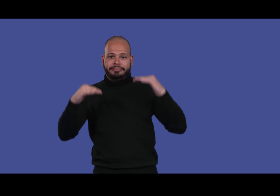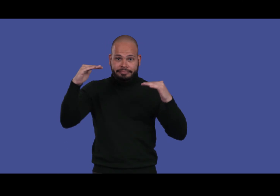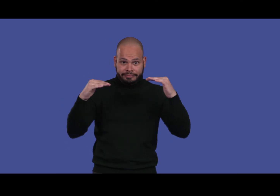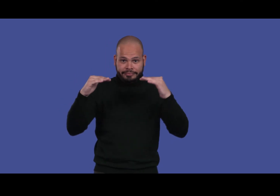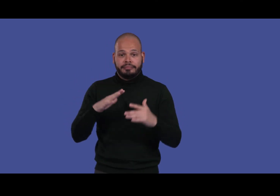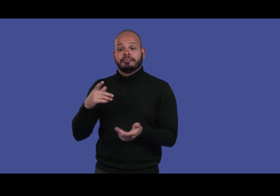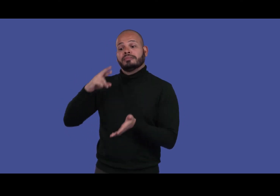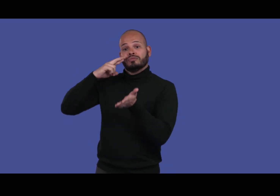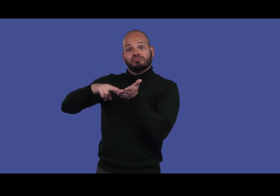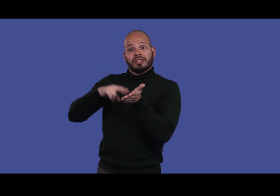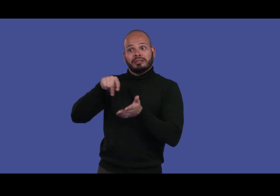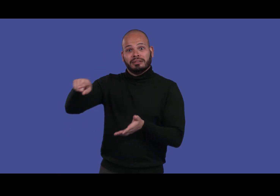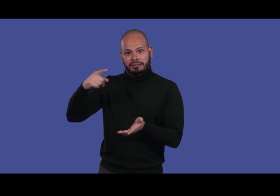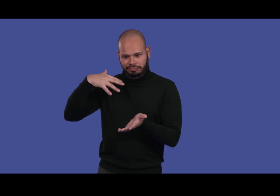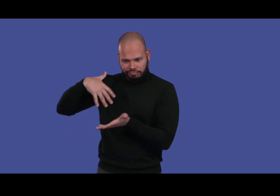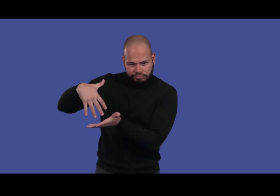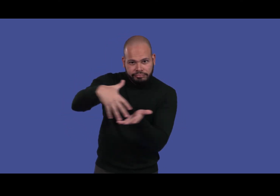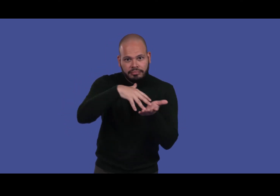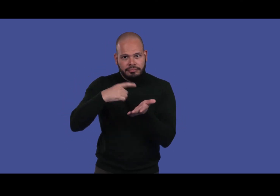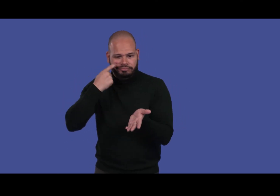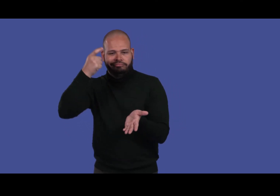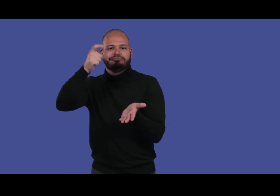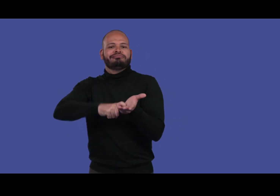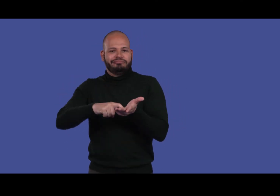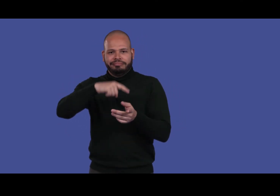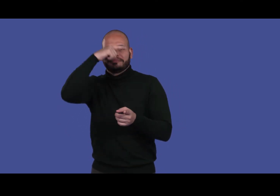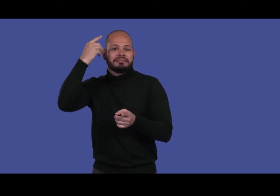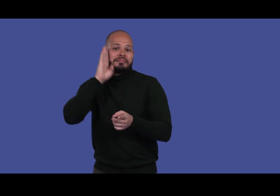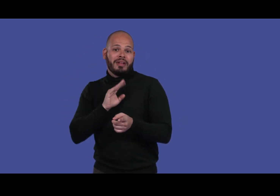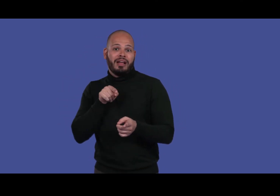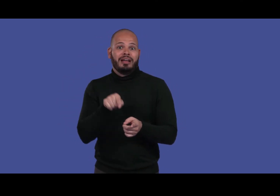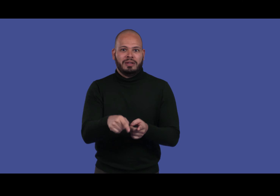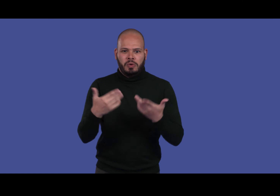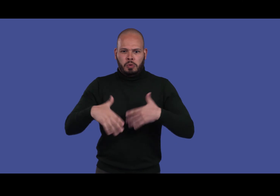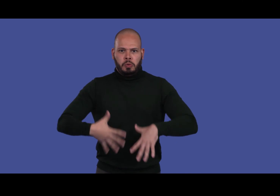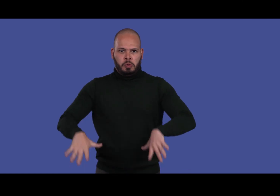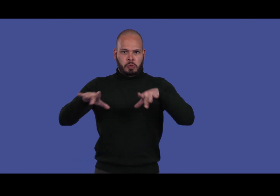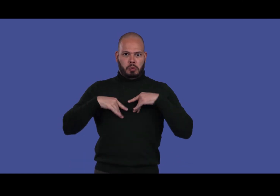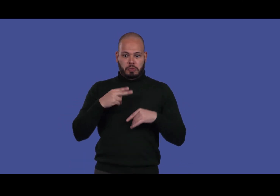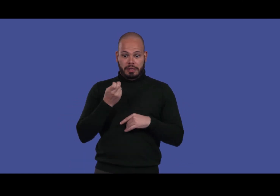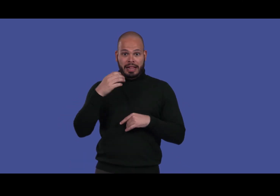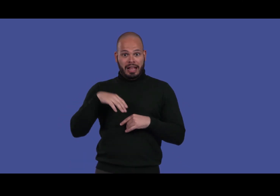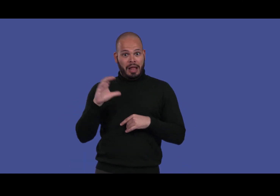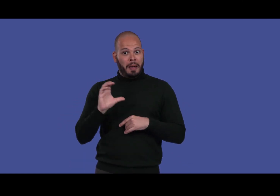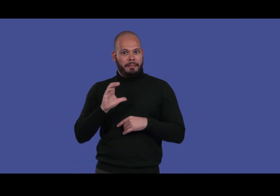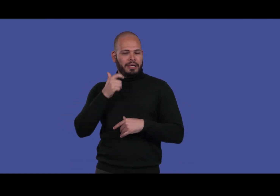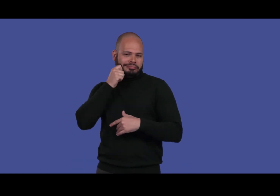Studies link increased risk of contracting hepatitis C with racism.